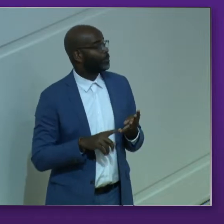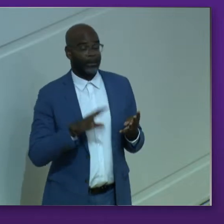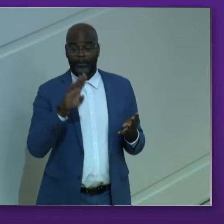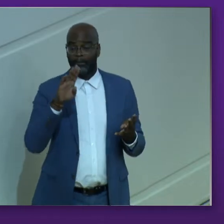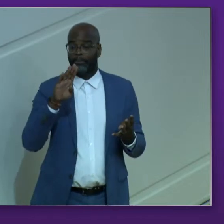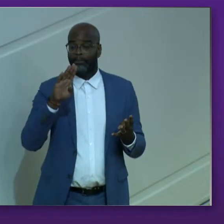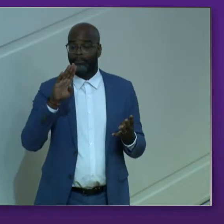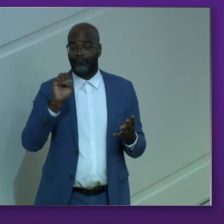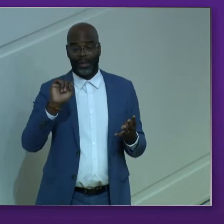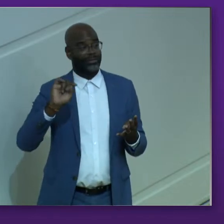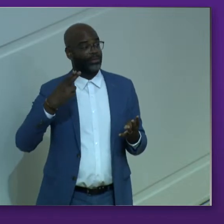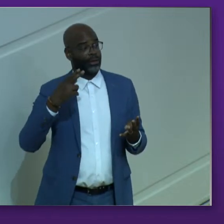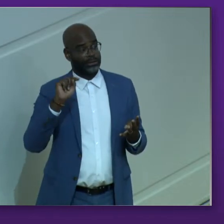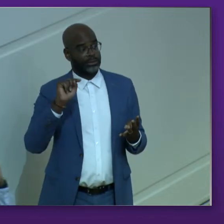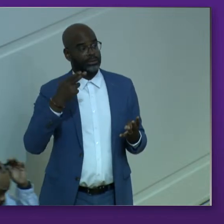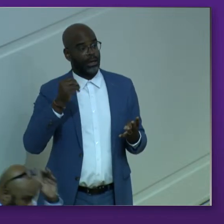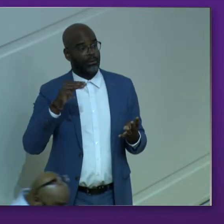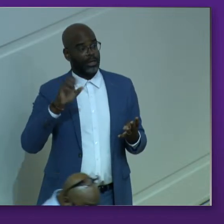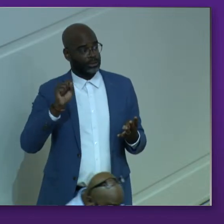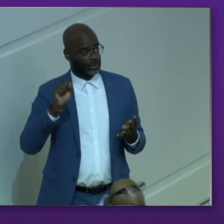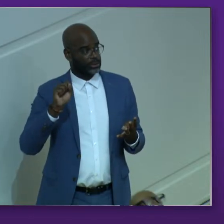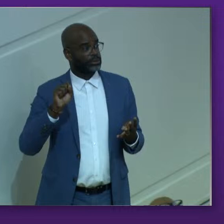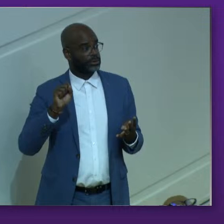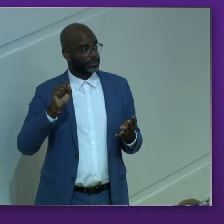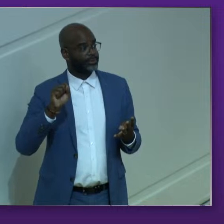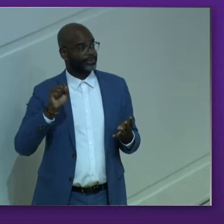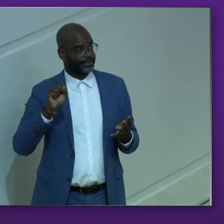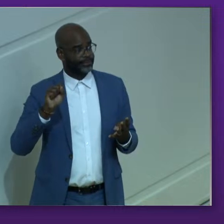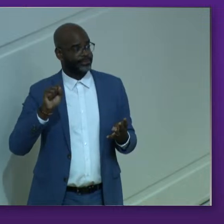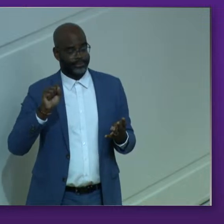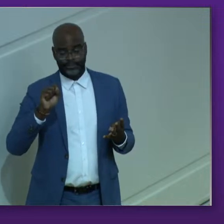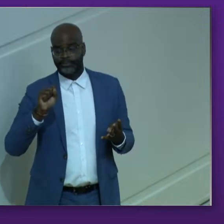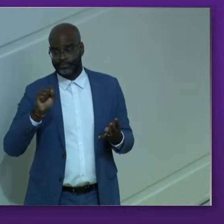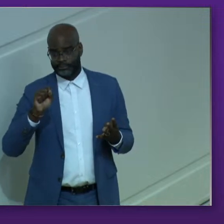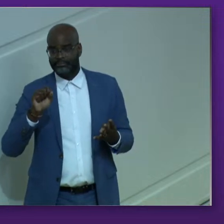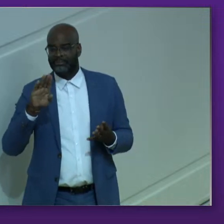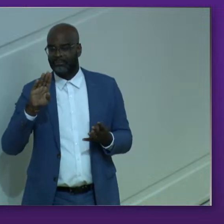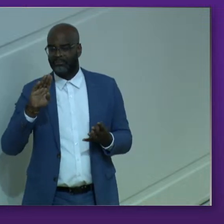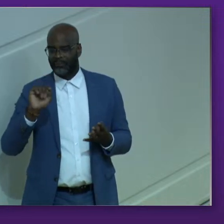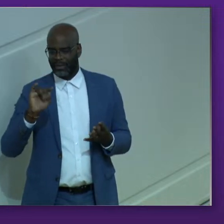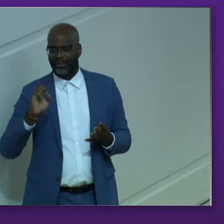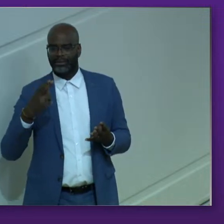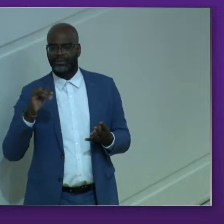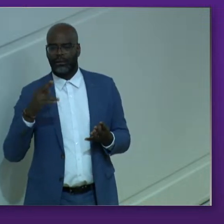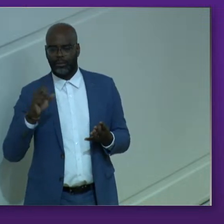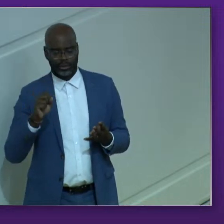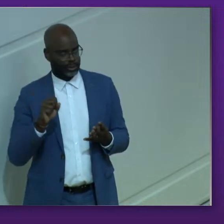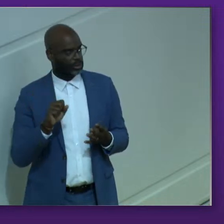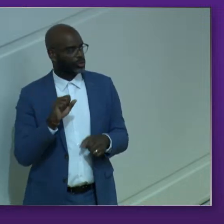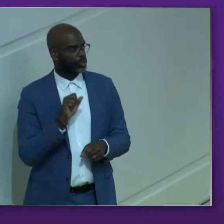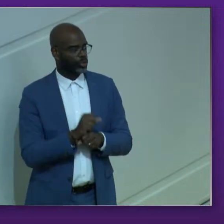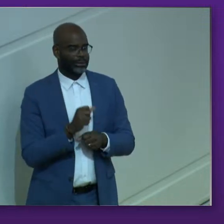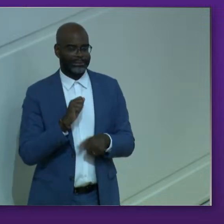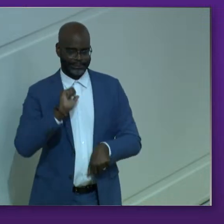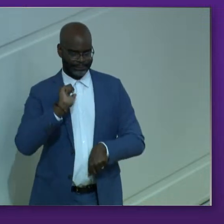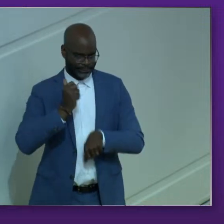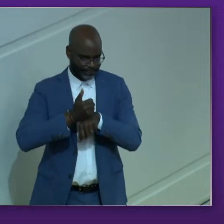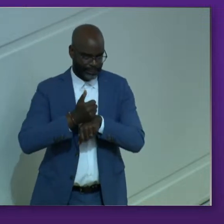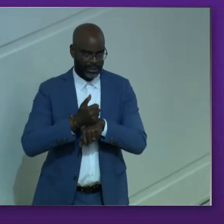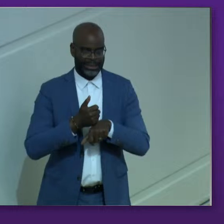TRUTH RACIAL HEALING AND TRANSFORMATIONAL CAMPUS CENTER. NEXT. [LISTING NAMES].